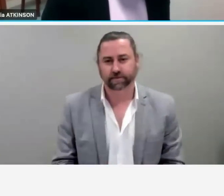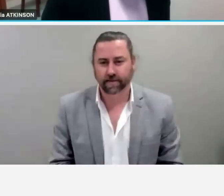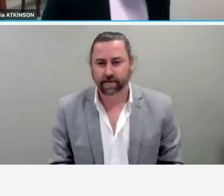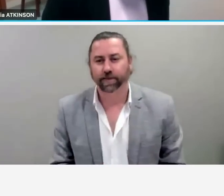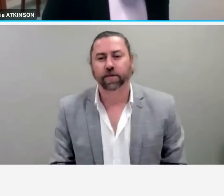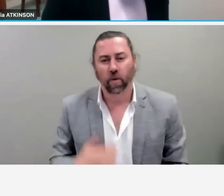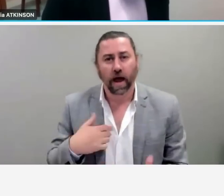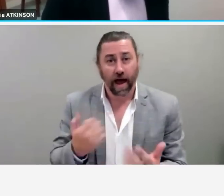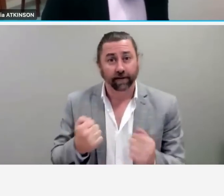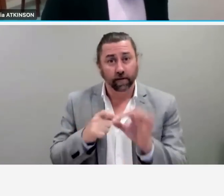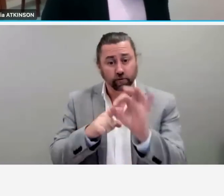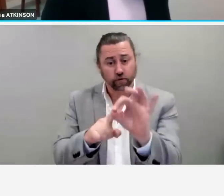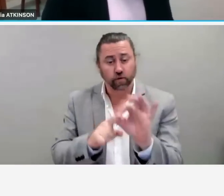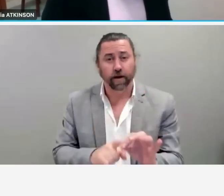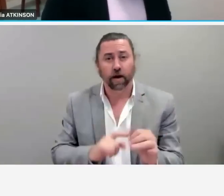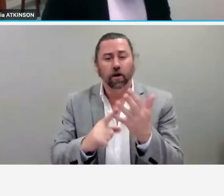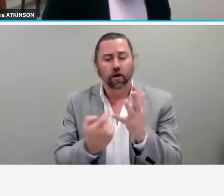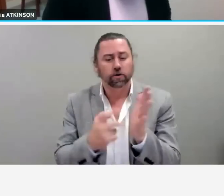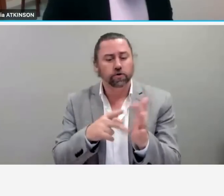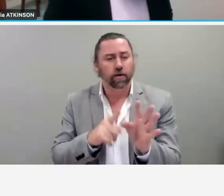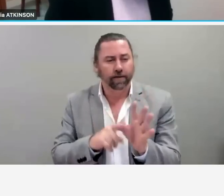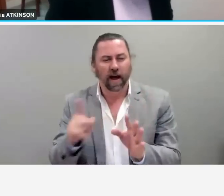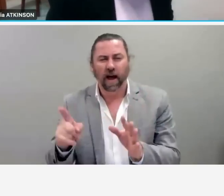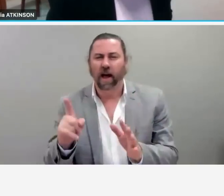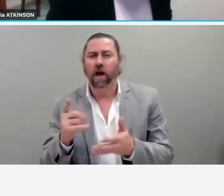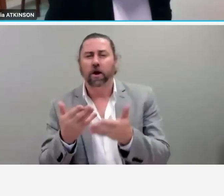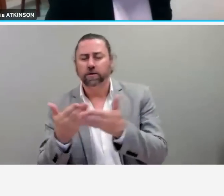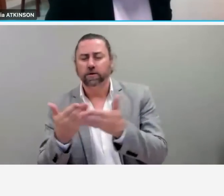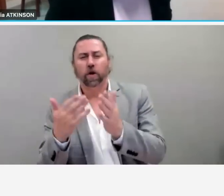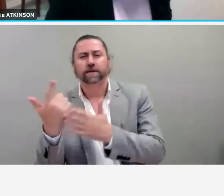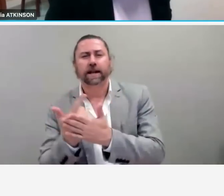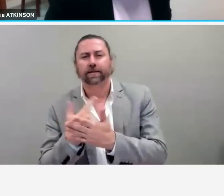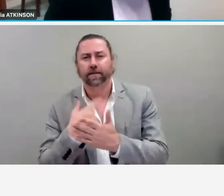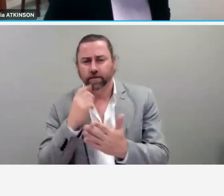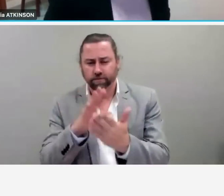earlier this year on the draft service list which was included in the paper we published in January.